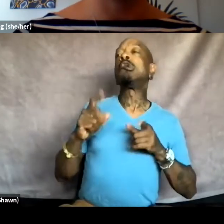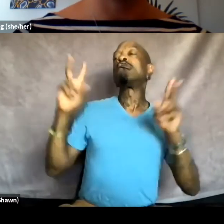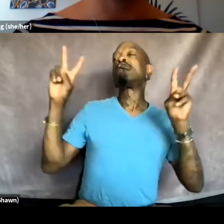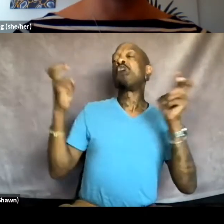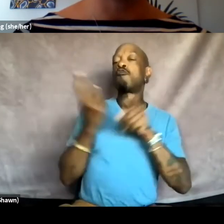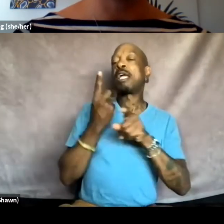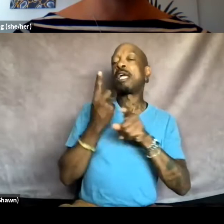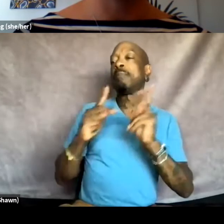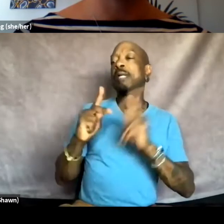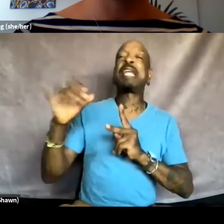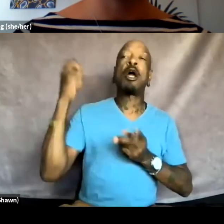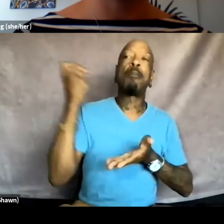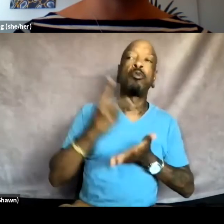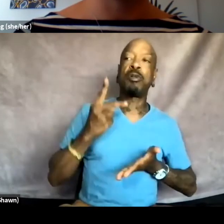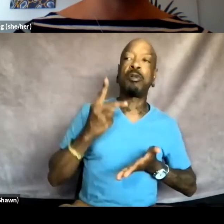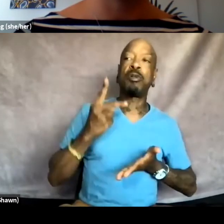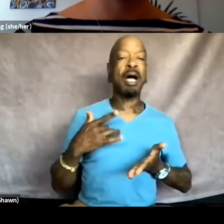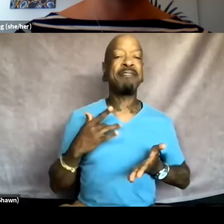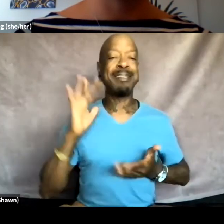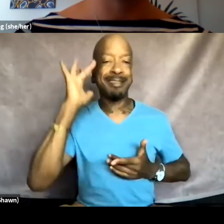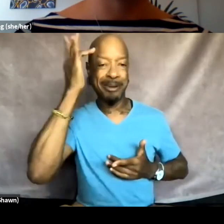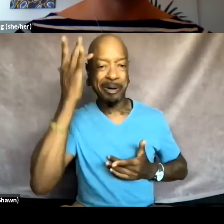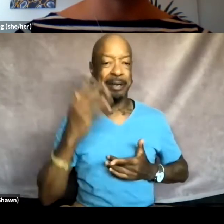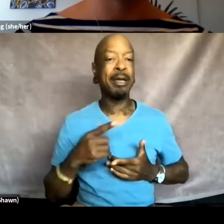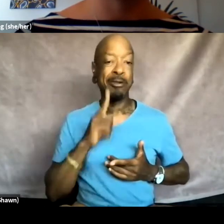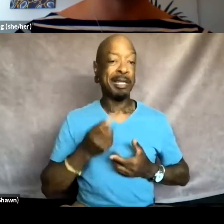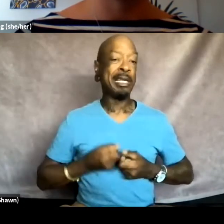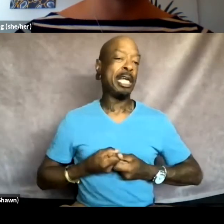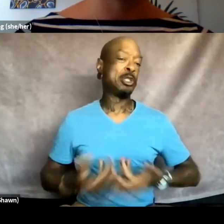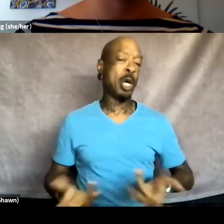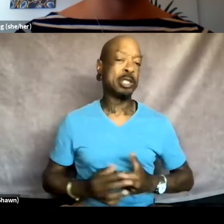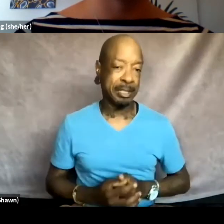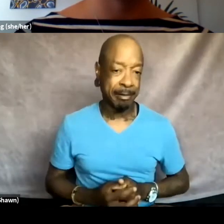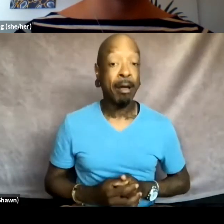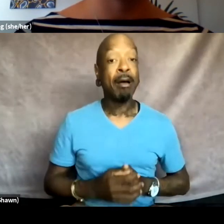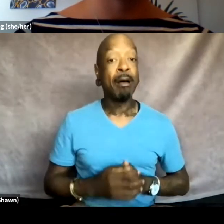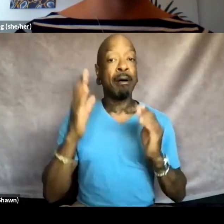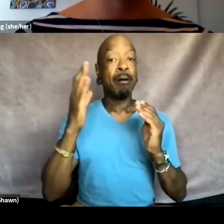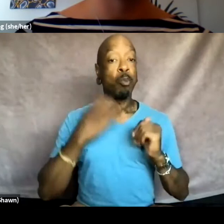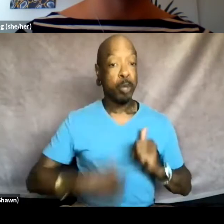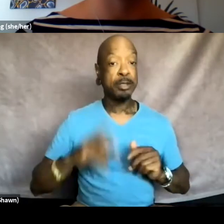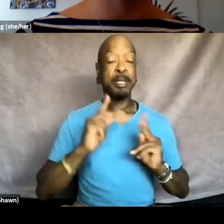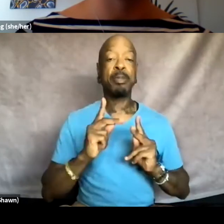annoying is exhausting and I wish that people would really think about what.